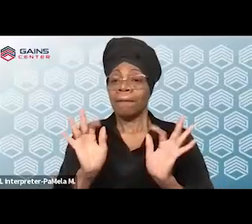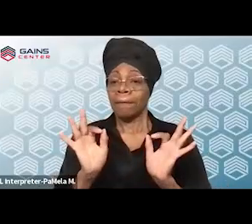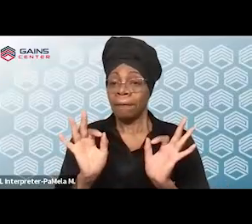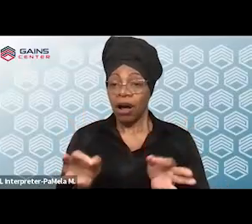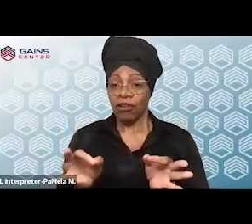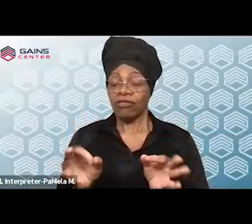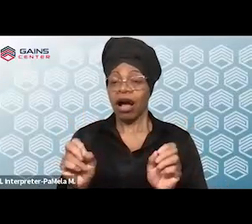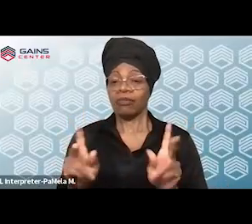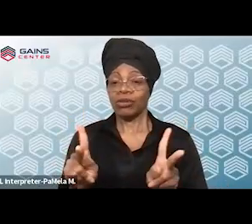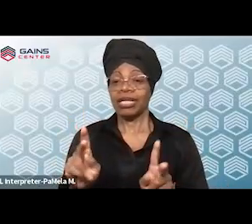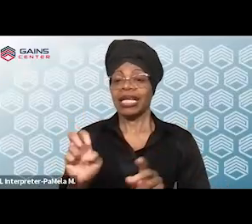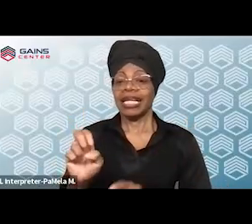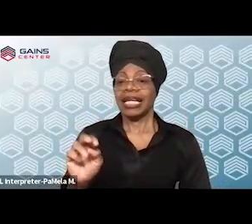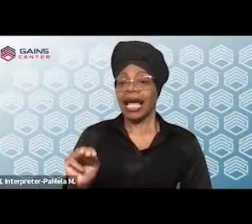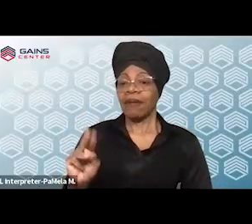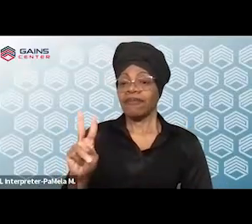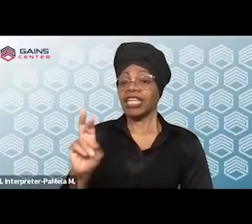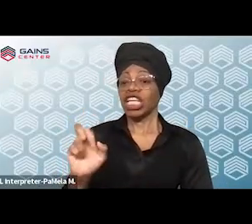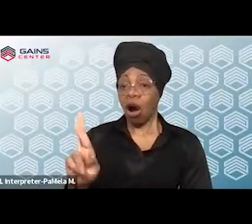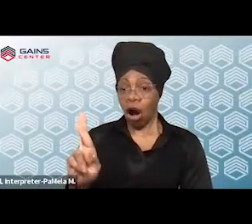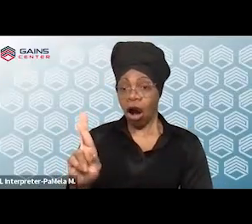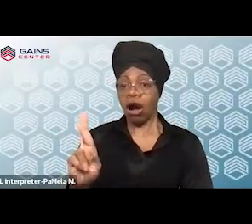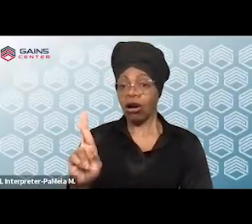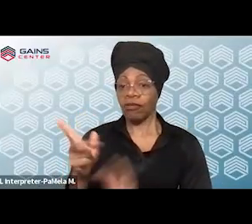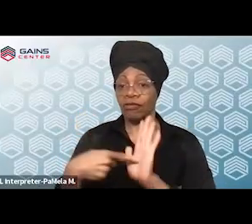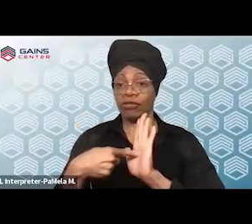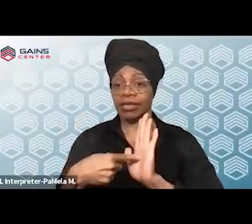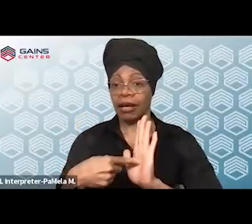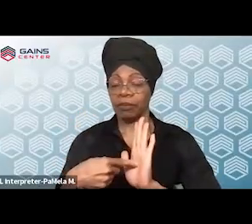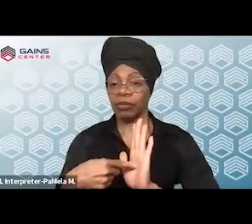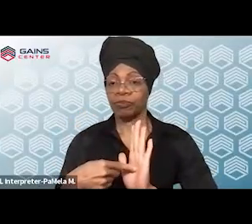of one of many evidence-based treatment approaches